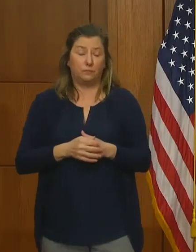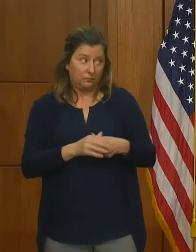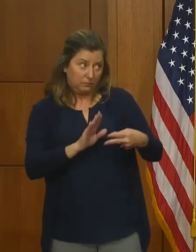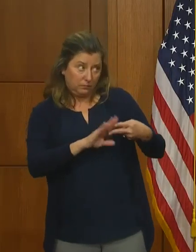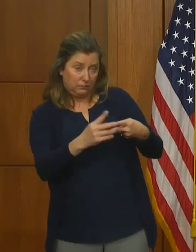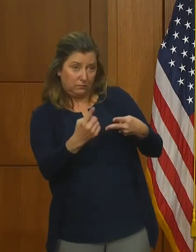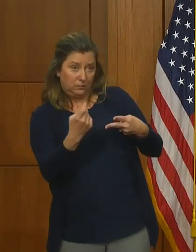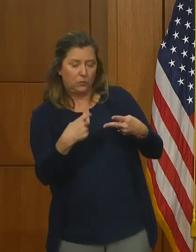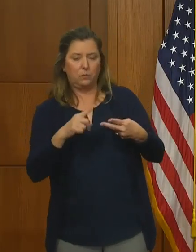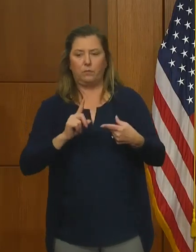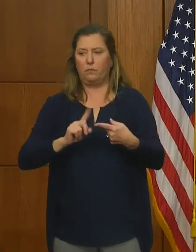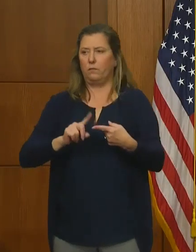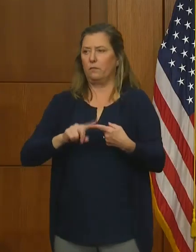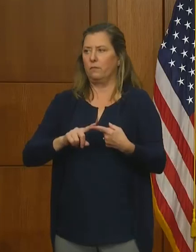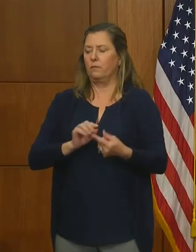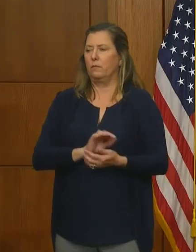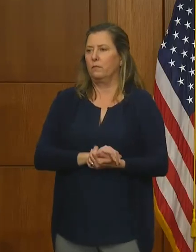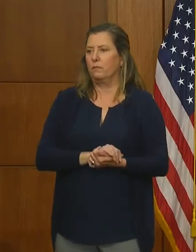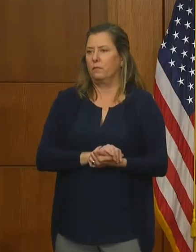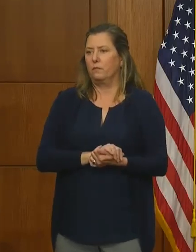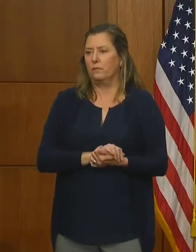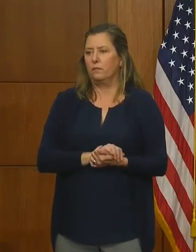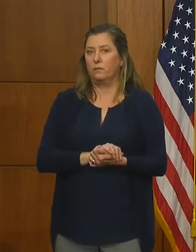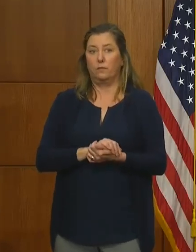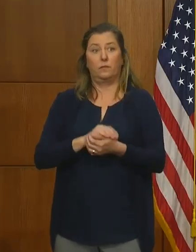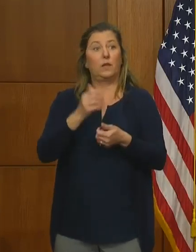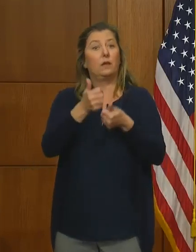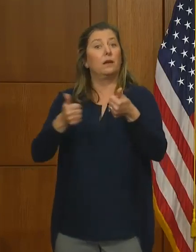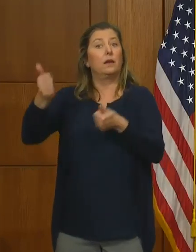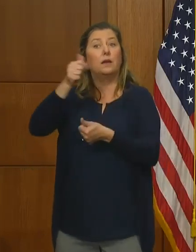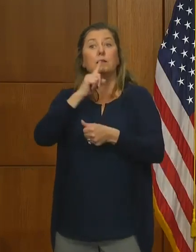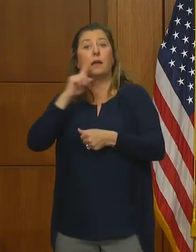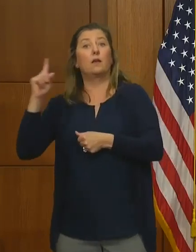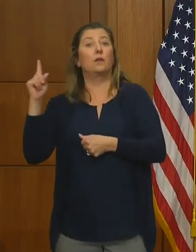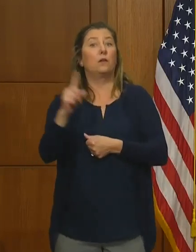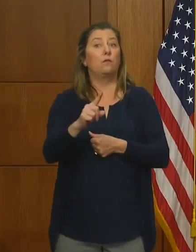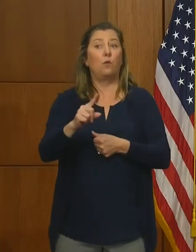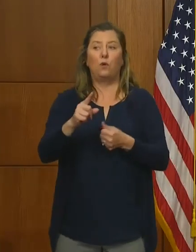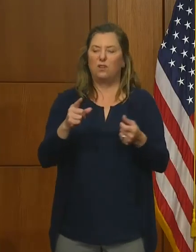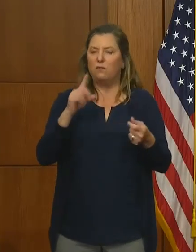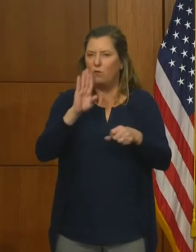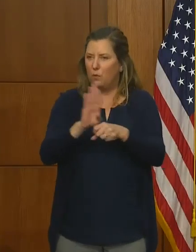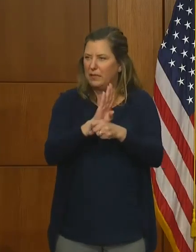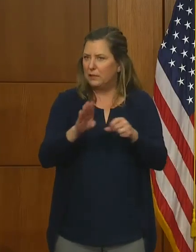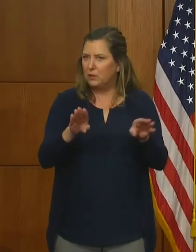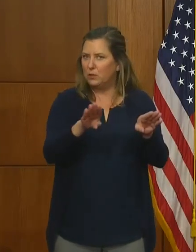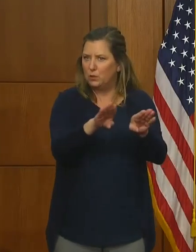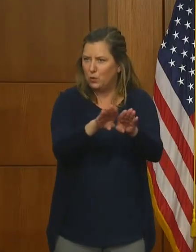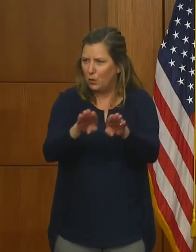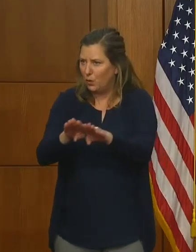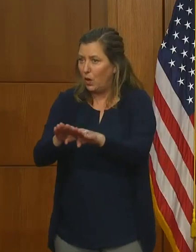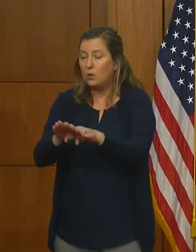LOOKING HERE WAS GUIDANCE YOUR ROUND SCHOOLS. IT TO QUESTIONS